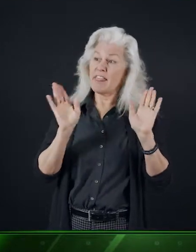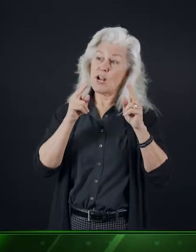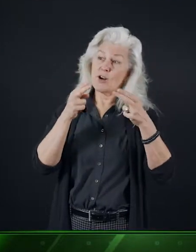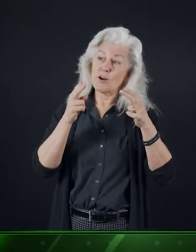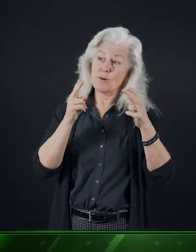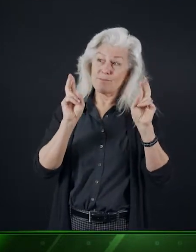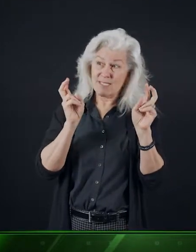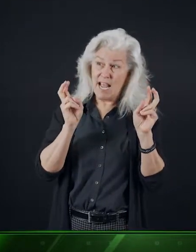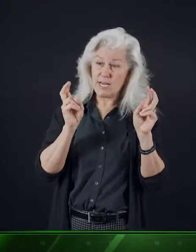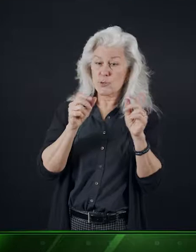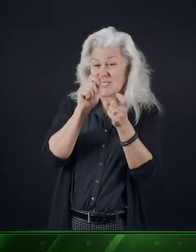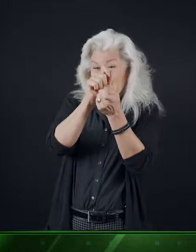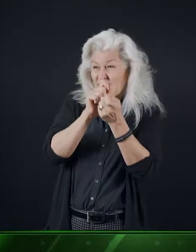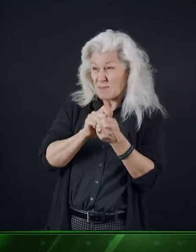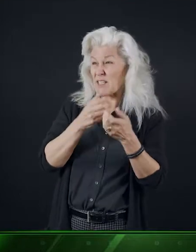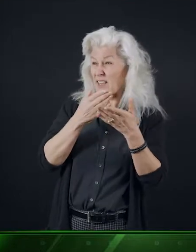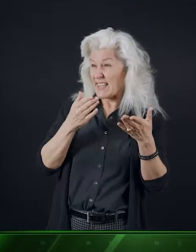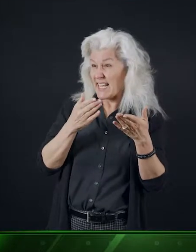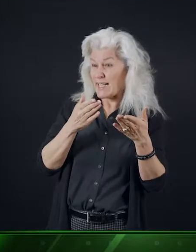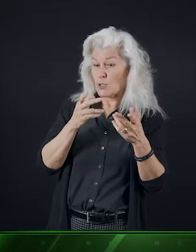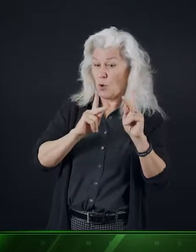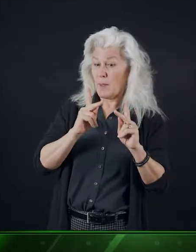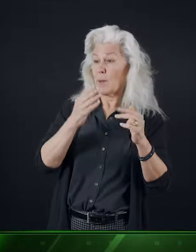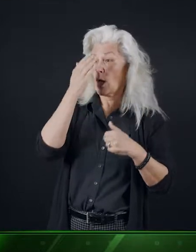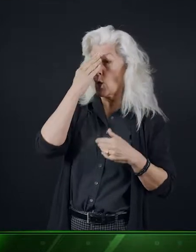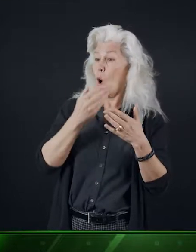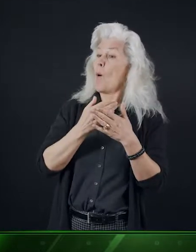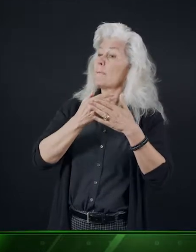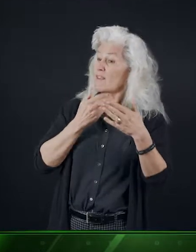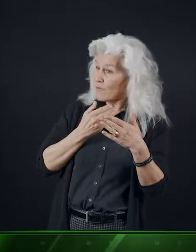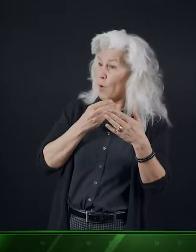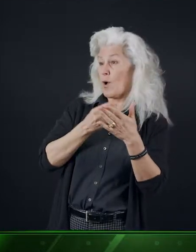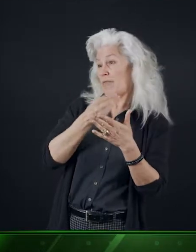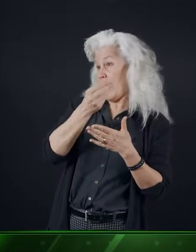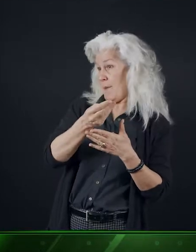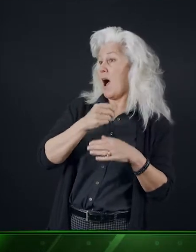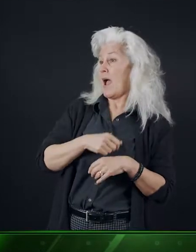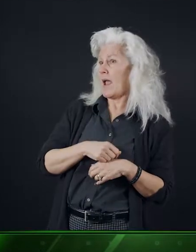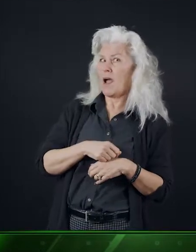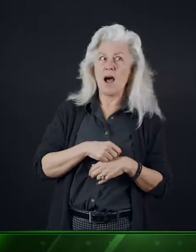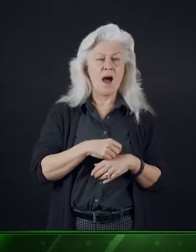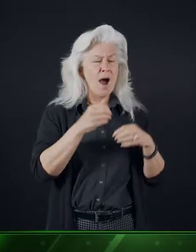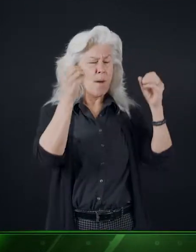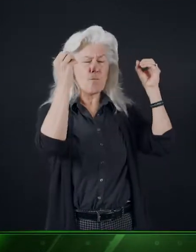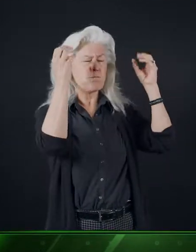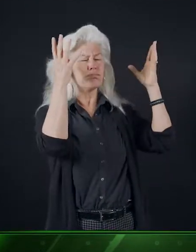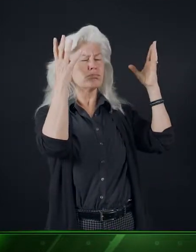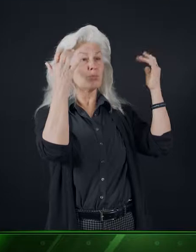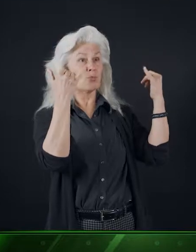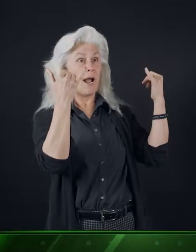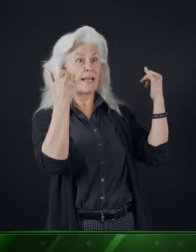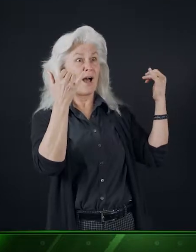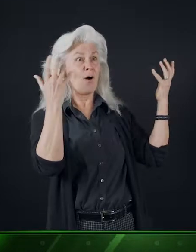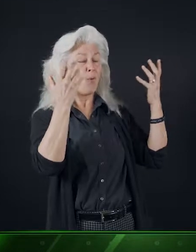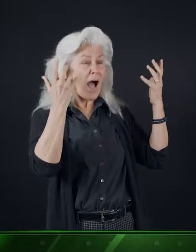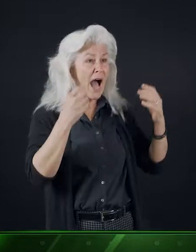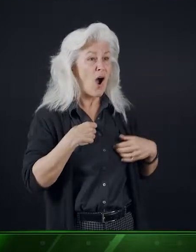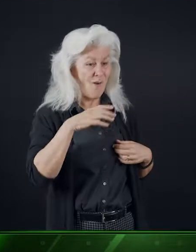Brannon, you are blowing my mind right now, being able to find a game with a specific accessibility feature right in the store?